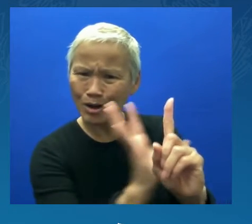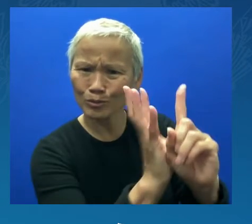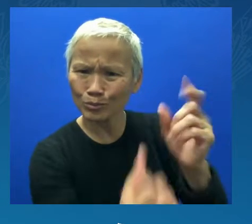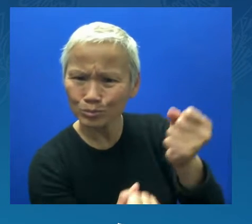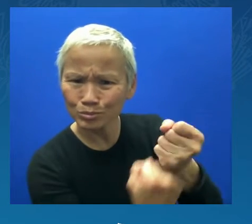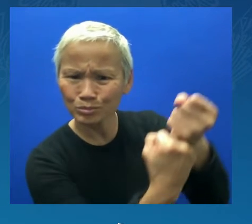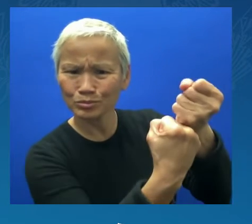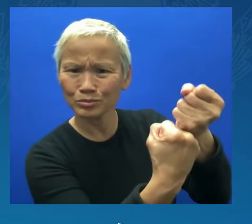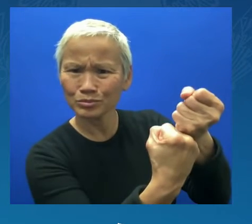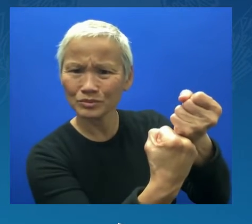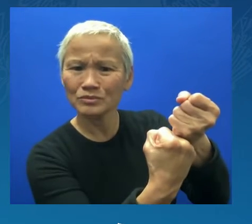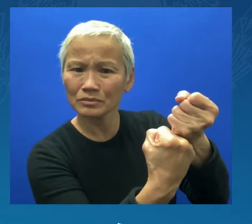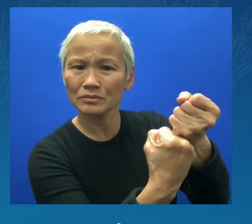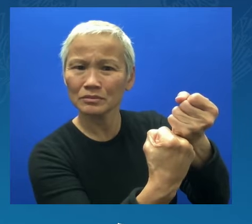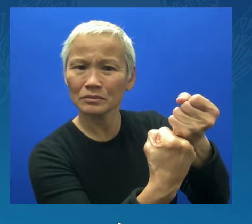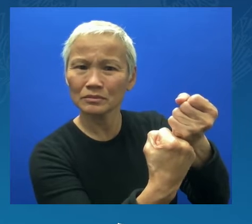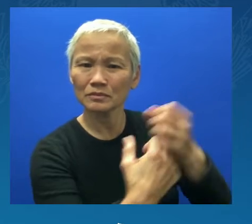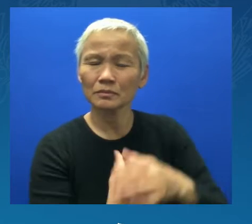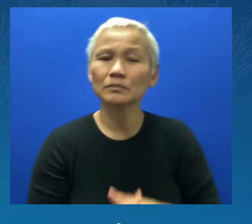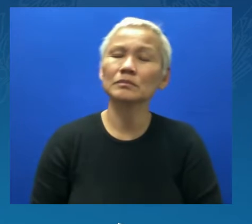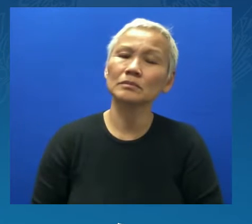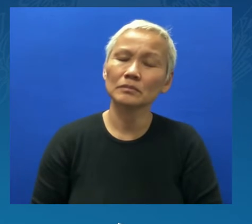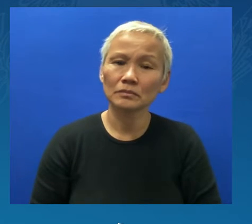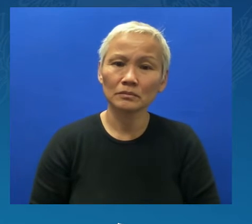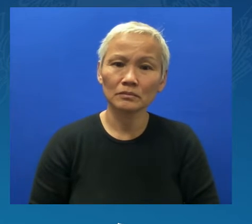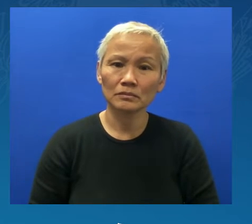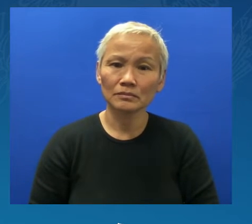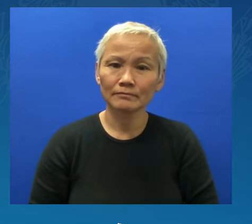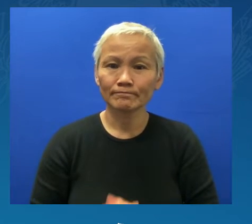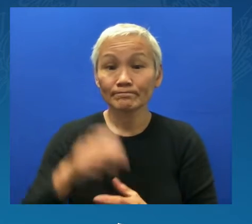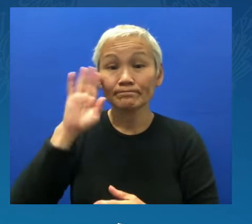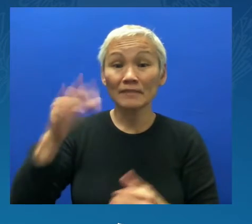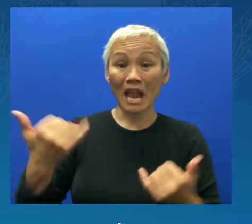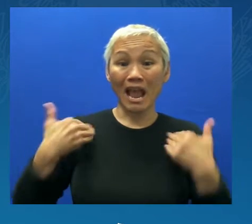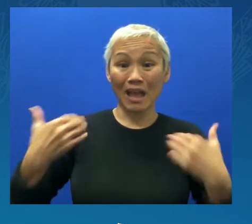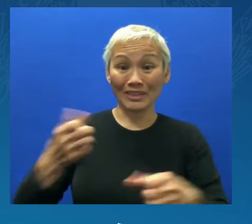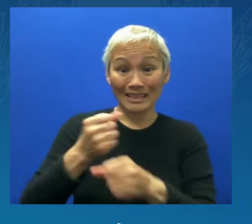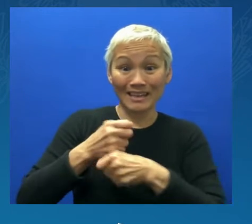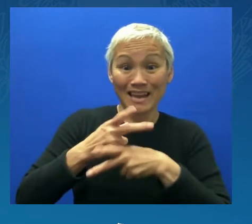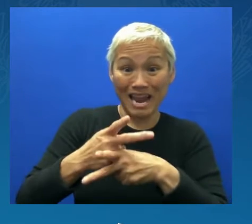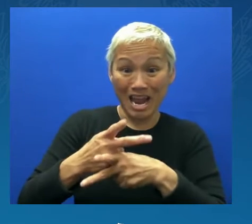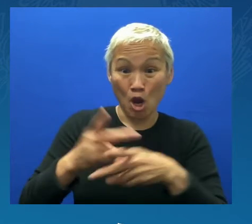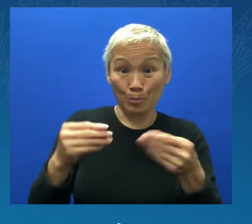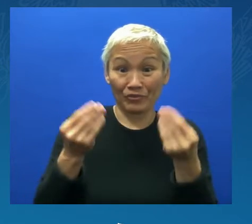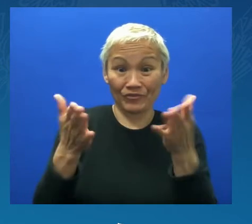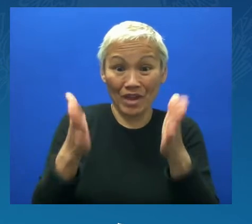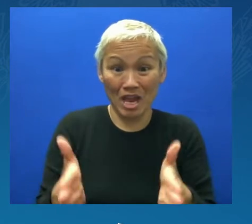Gov. Lujan Grisham: We know you've heard from healthcare providers who've been protested, harassed, intimidated.